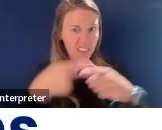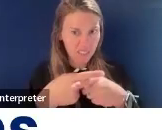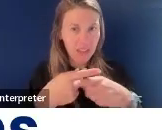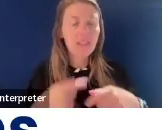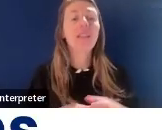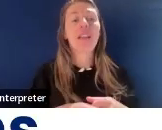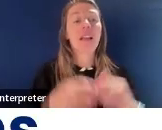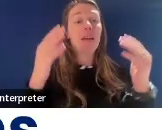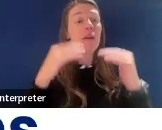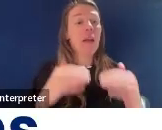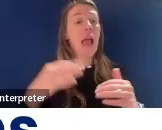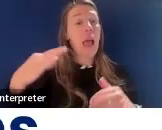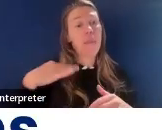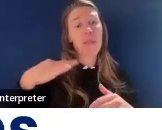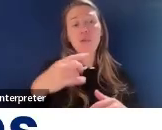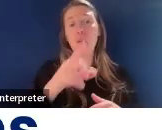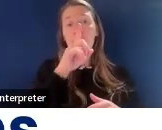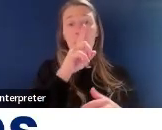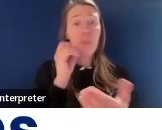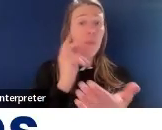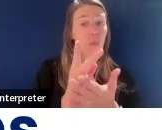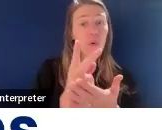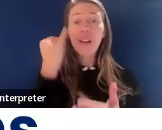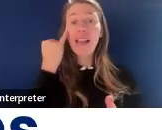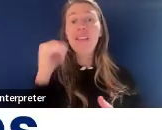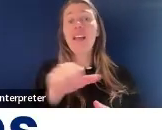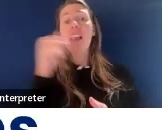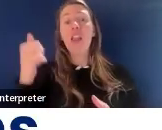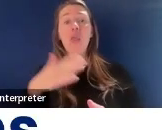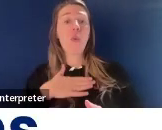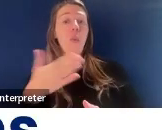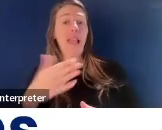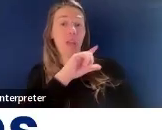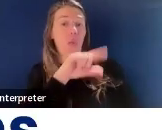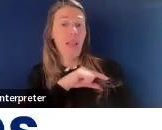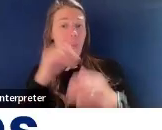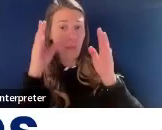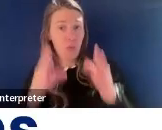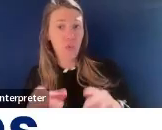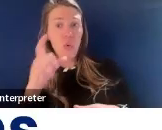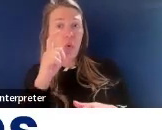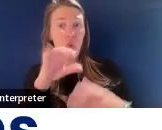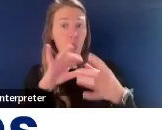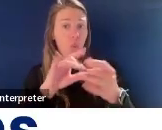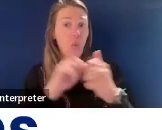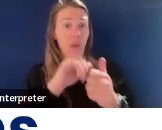Applications will not be approved if there is another willing and qualified provider who's affiliated with the CDO.